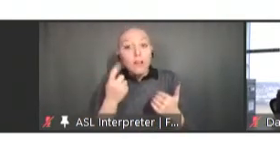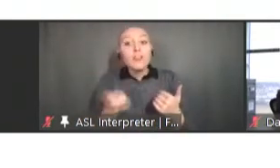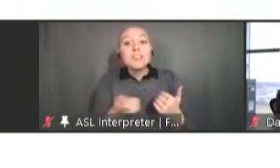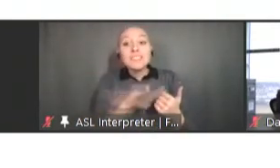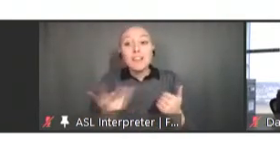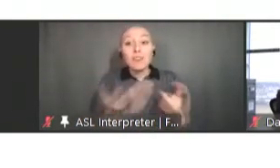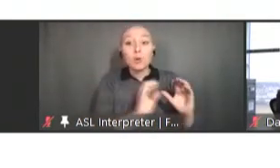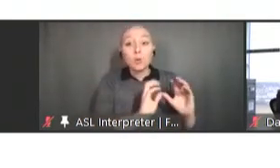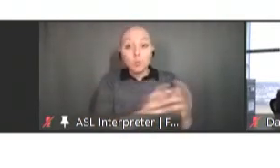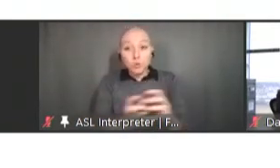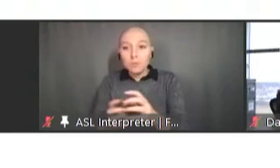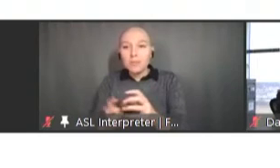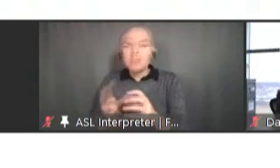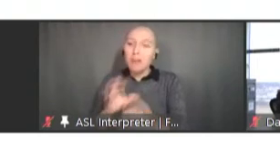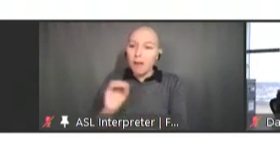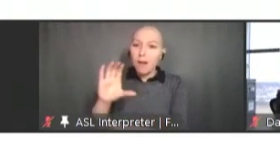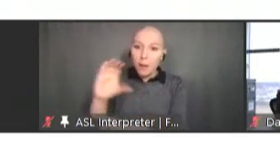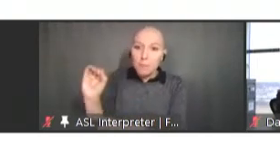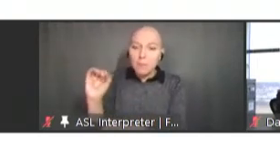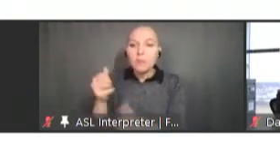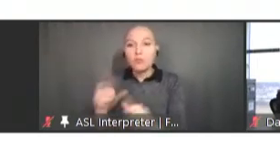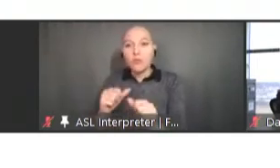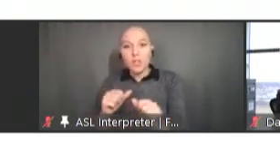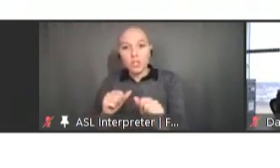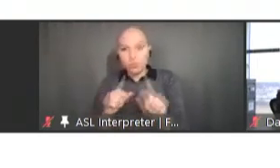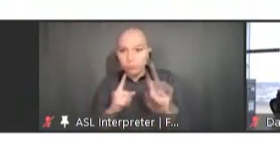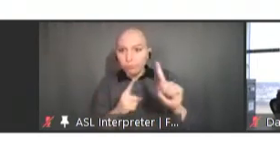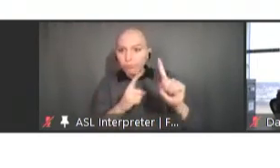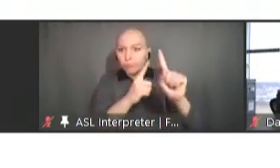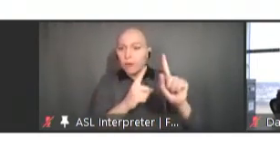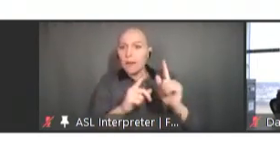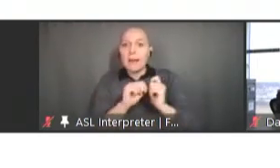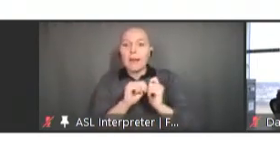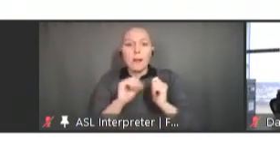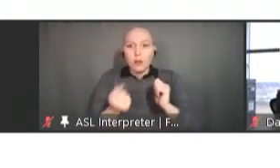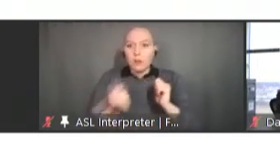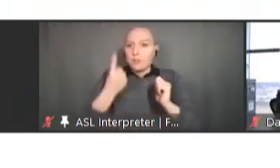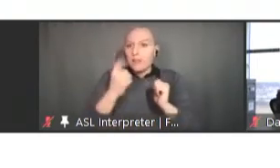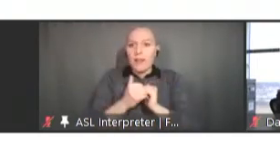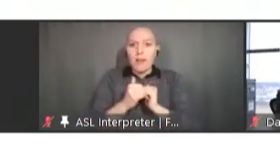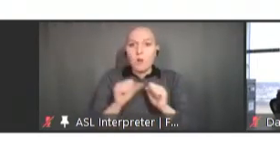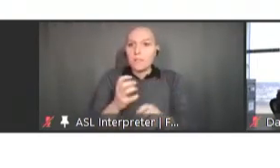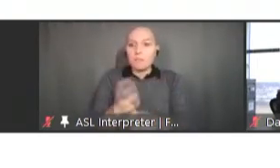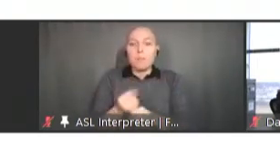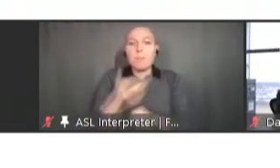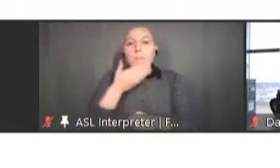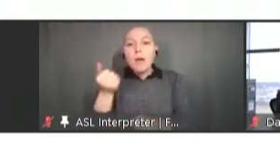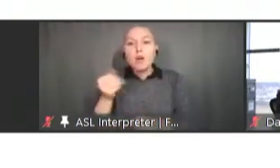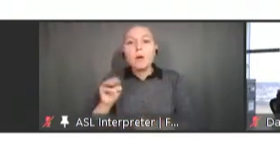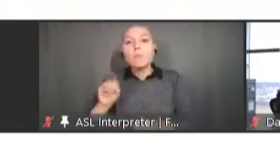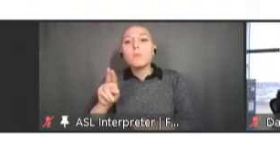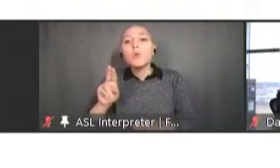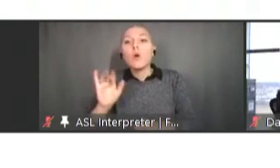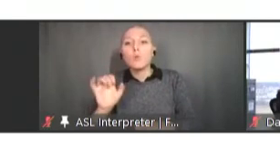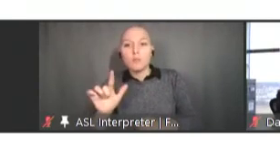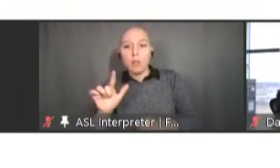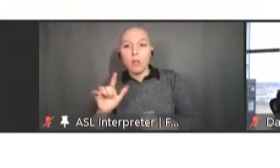towards trying to understand how we can get better mucosal immune responses. And so, I think that